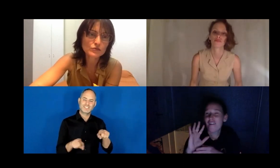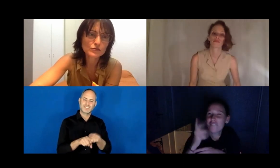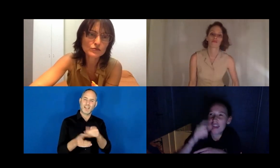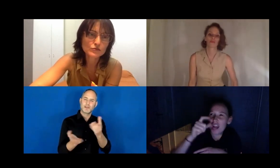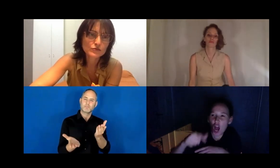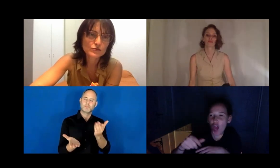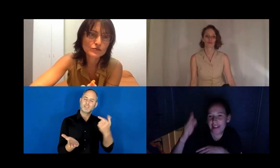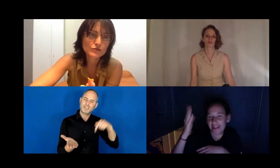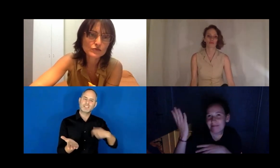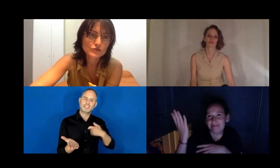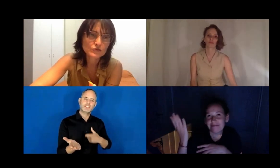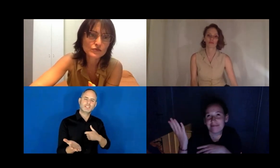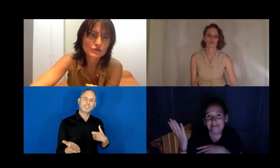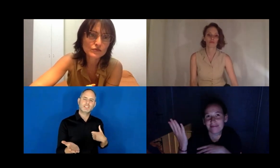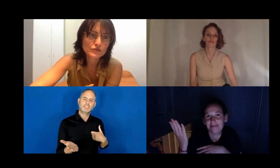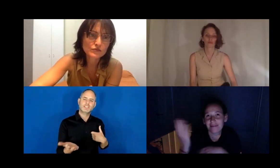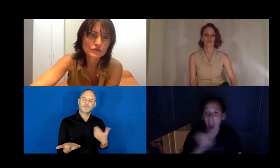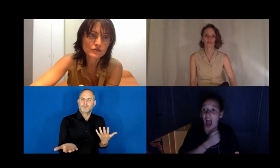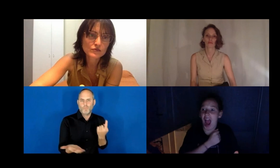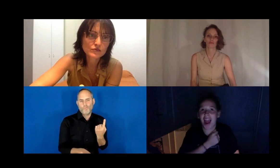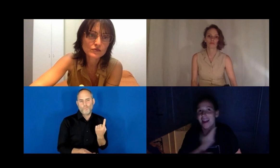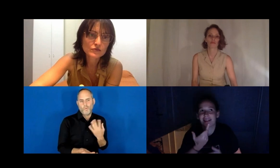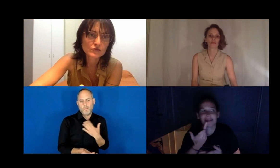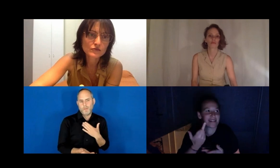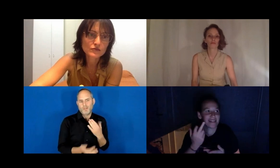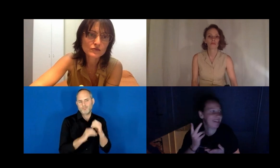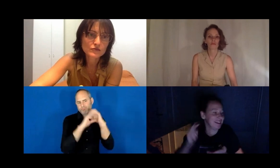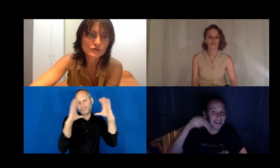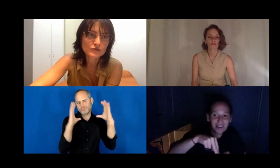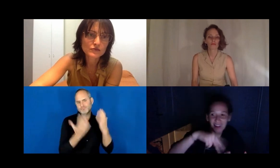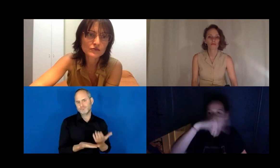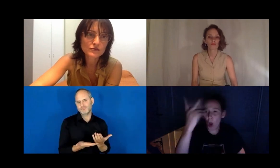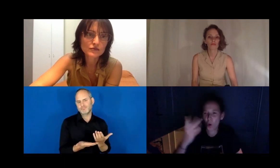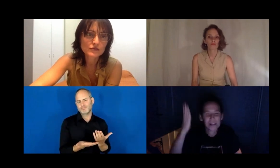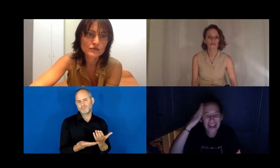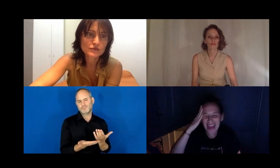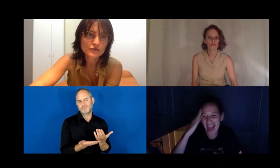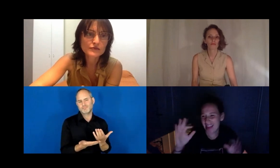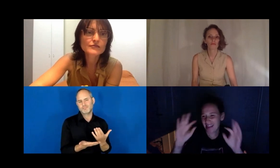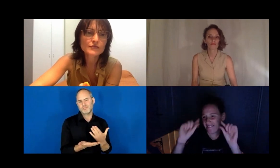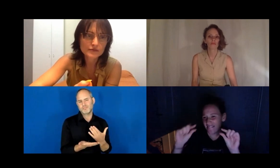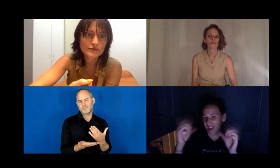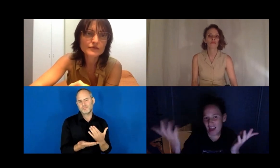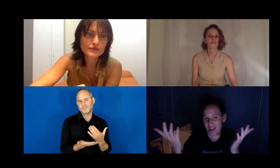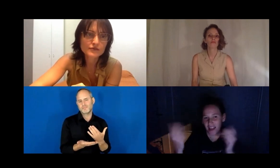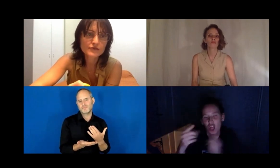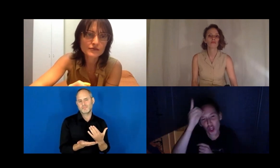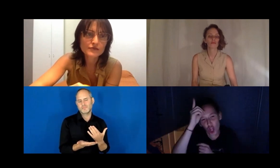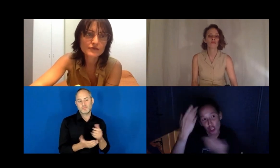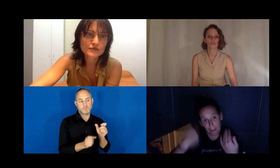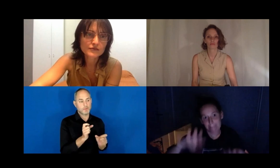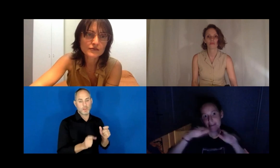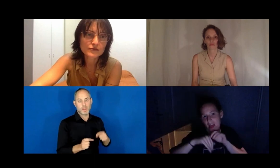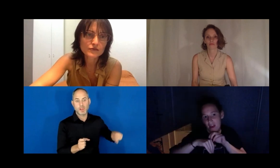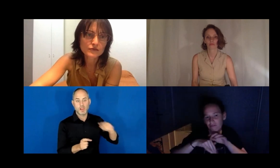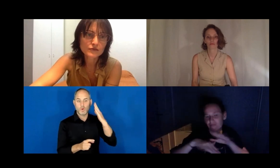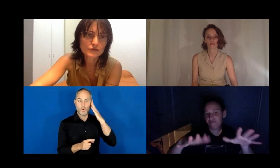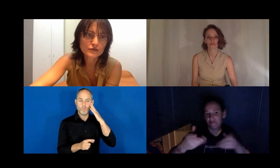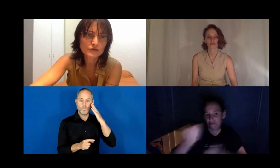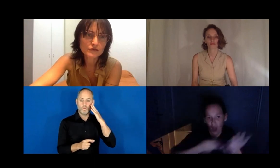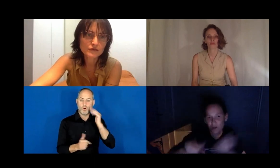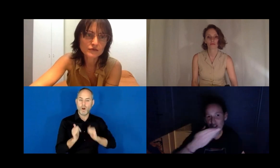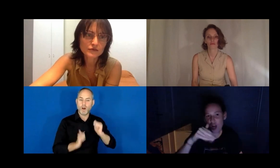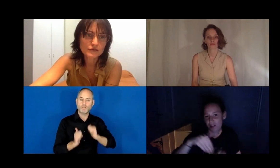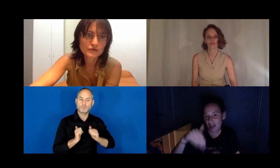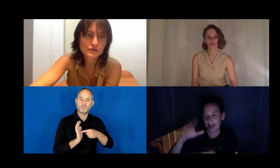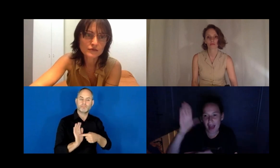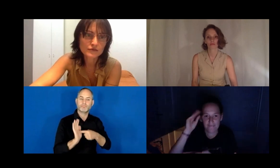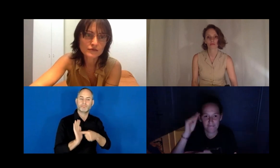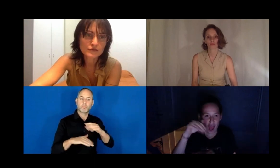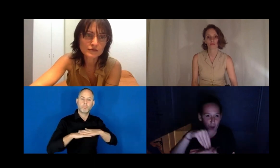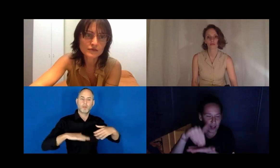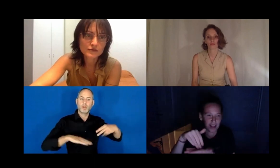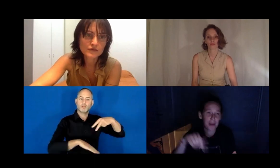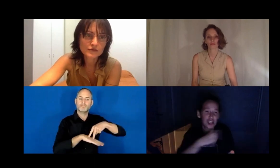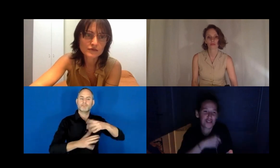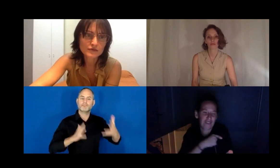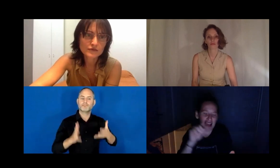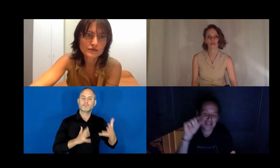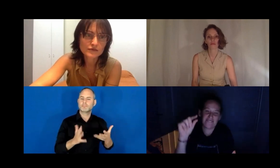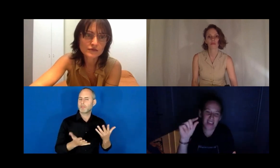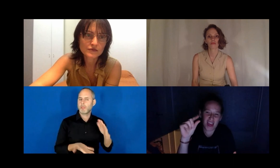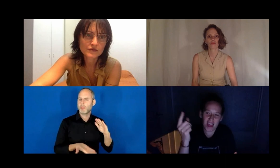and tell people about your ideas, how not to be afraid and be courageous and to... Yeah, start spreading this art form,